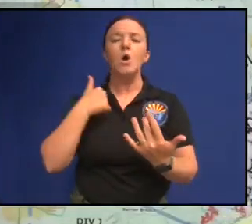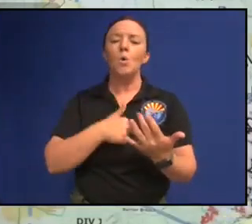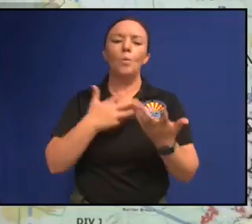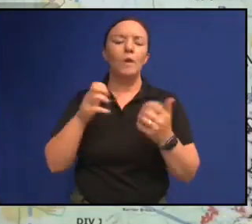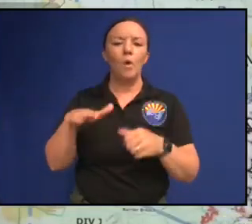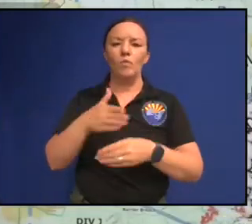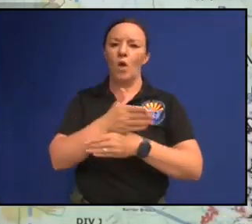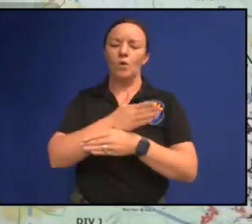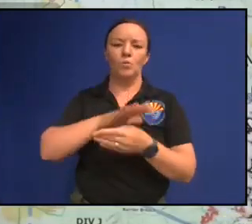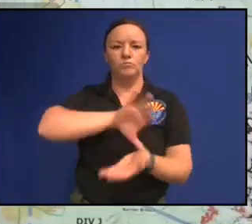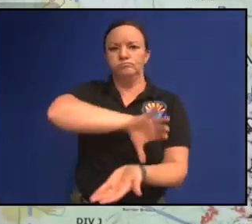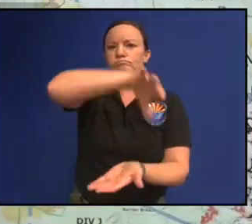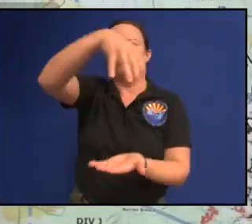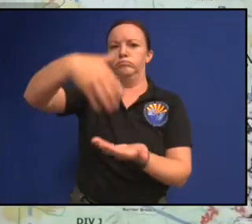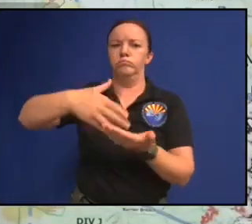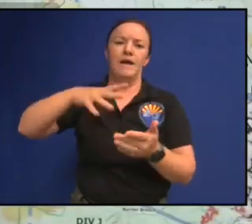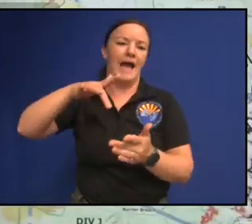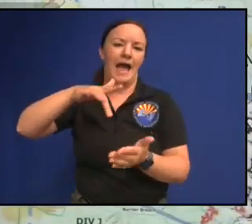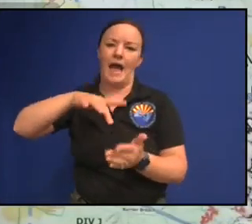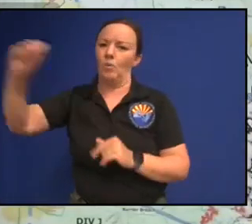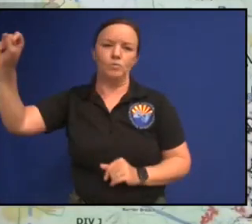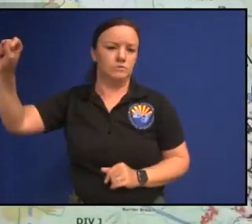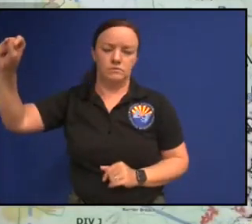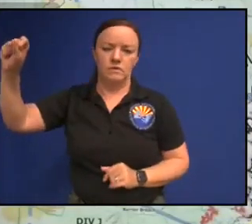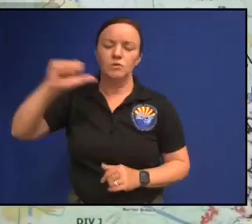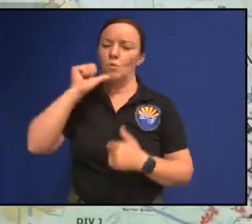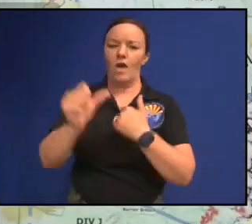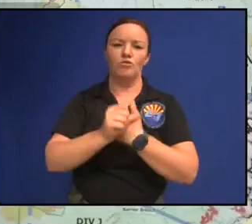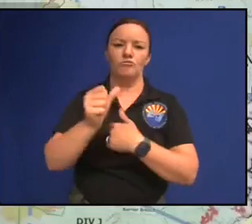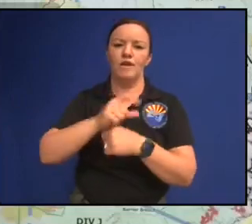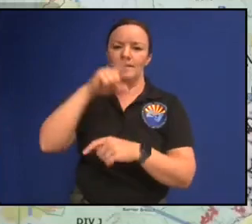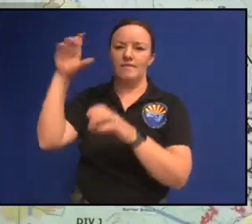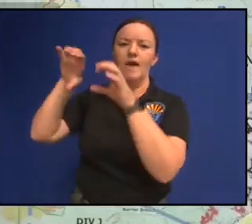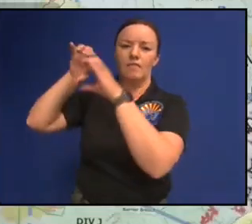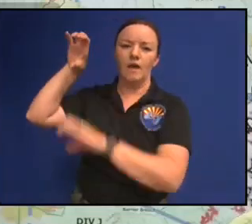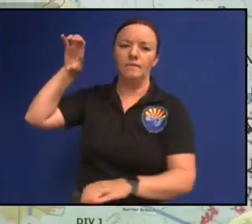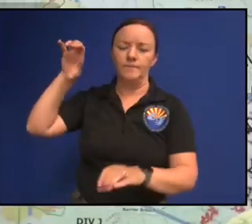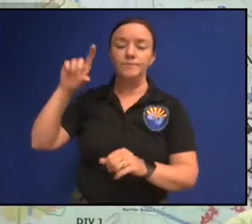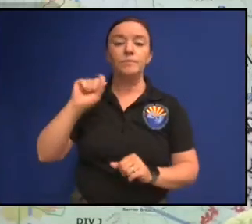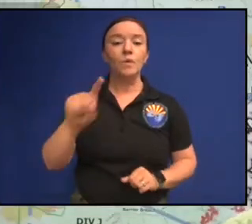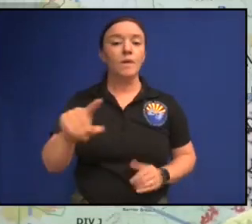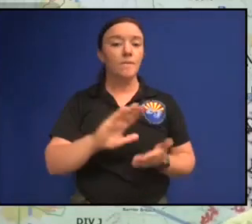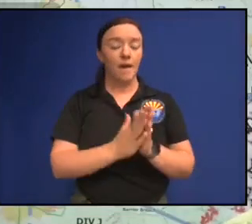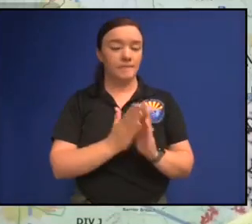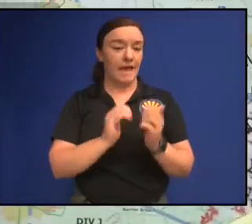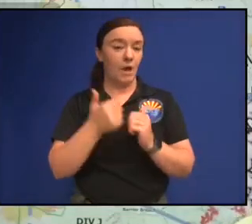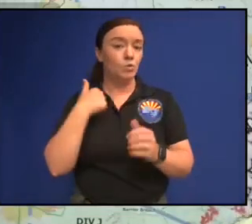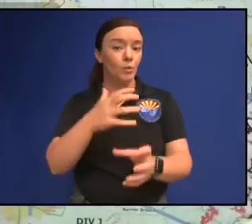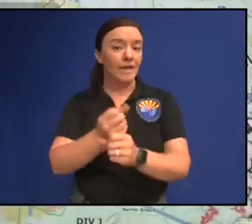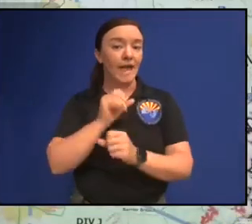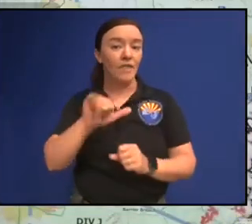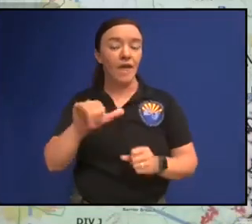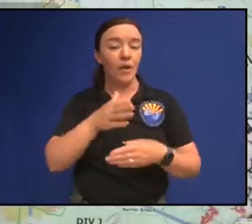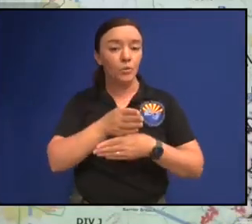THE QUESTION BECOME, HOW DO WE GET SOME OF THOSE LOGS. I WANT TO RECOGNIZE THE IMPACT THAT THIS FIRE HAS HAD